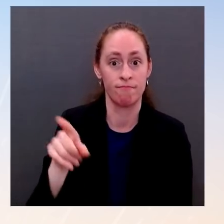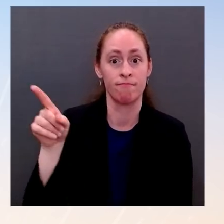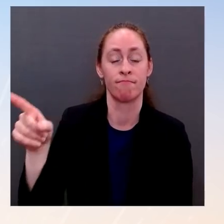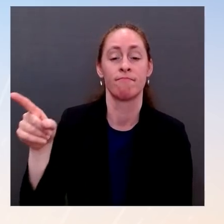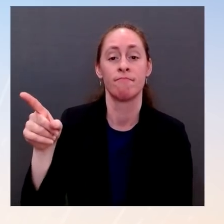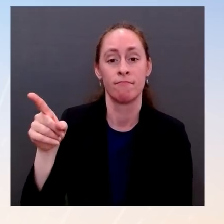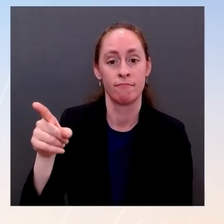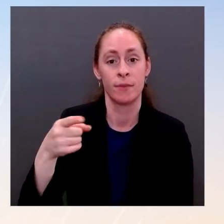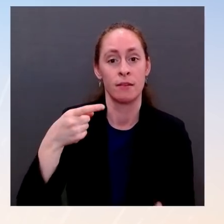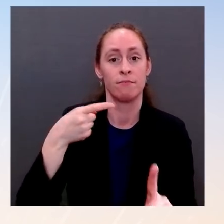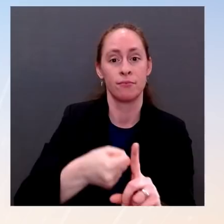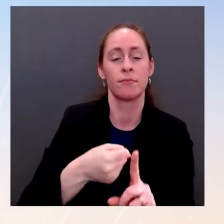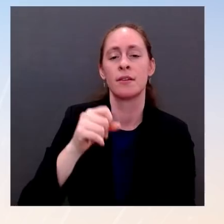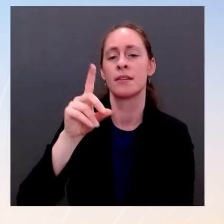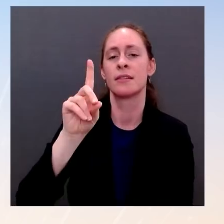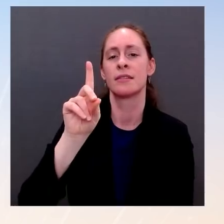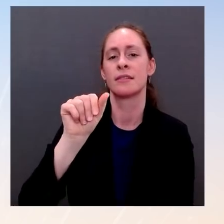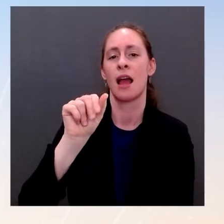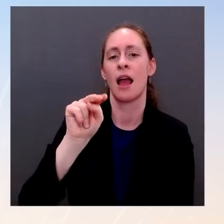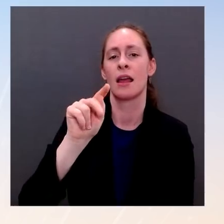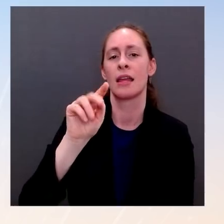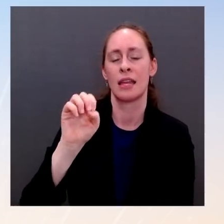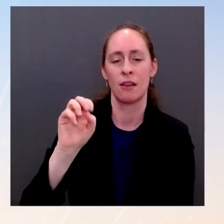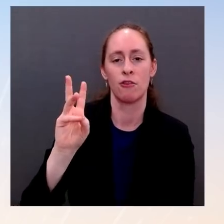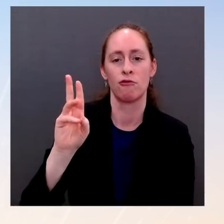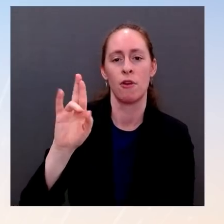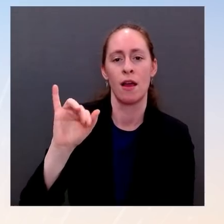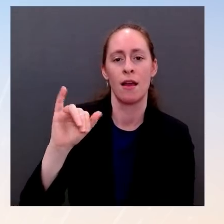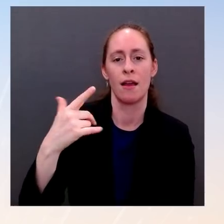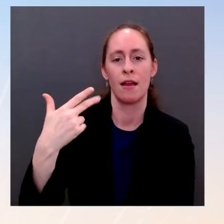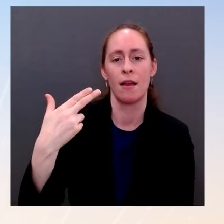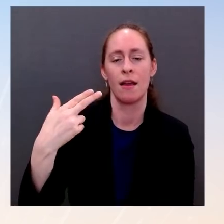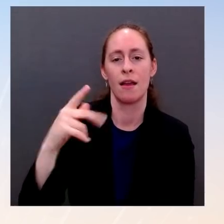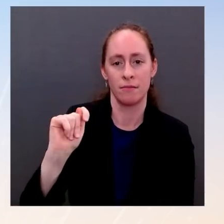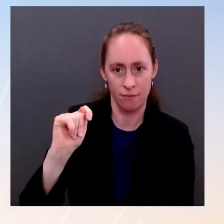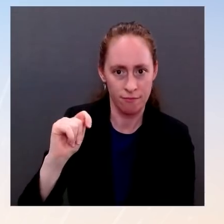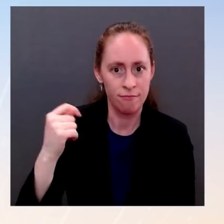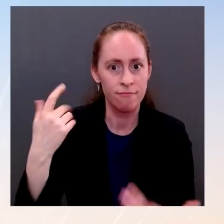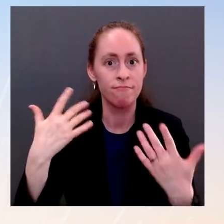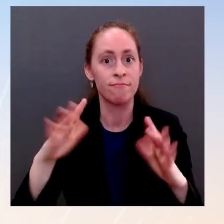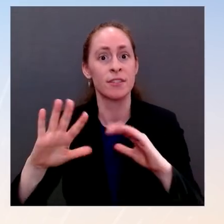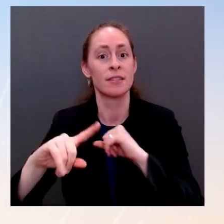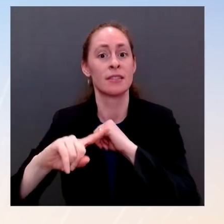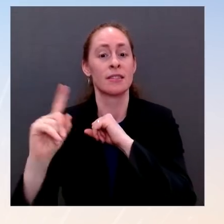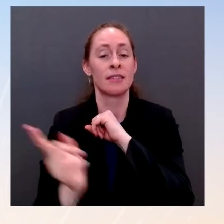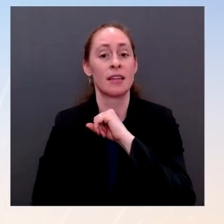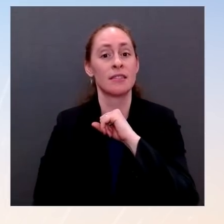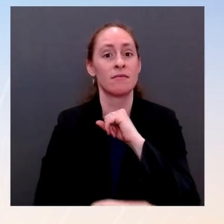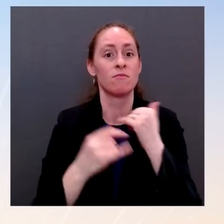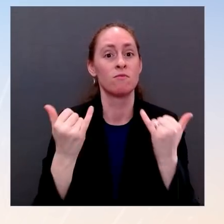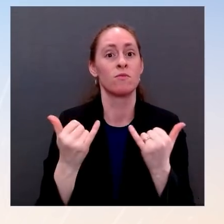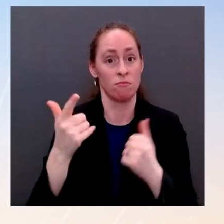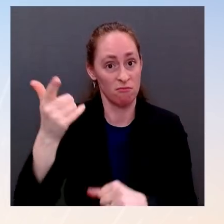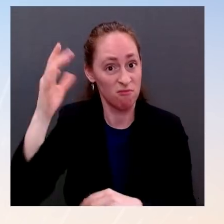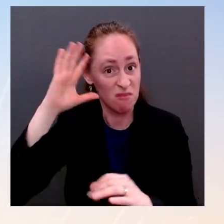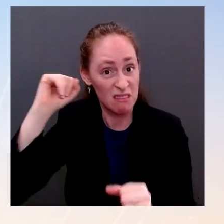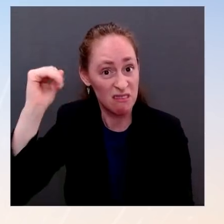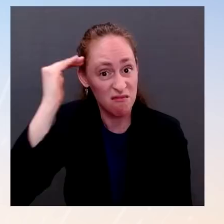Is the President keeping track of this? Is he aware of this sentence? And does he think that this was a sentence that was fitting for this crime?